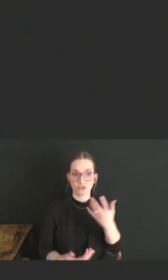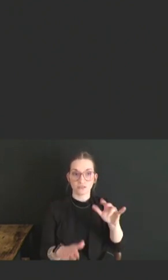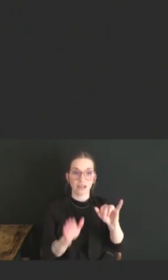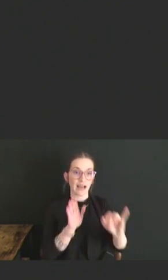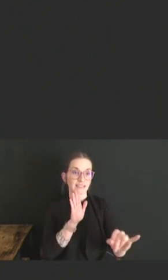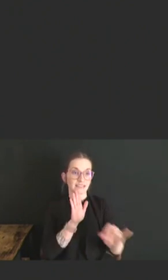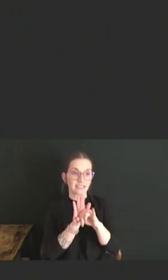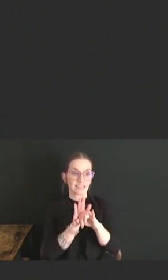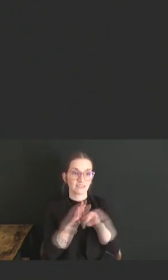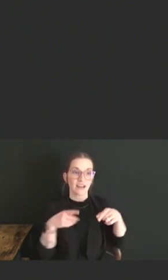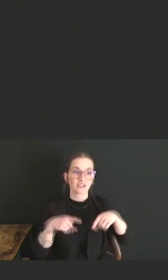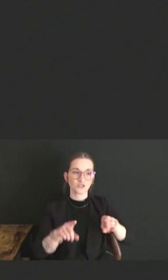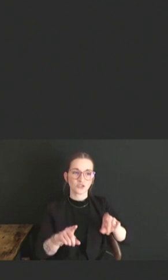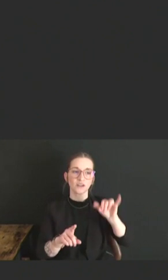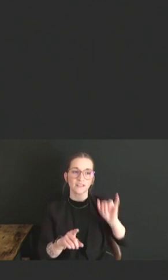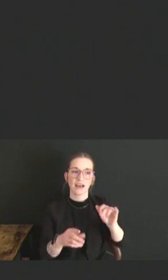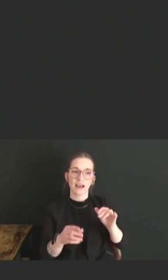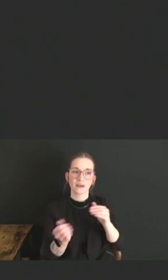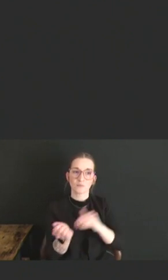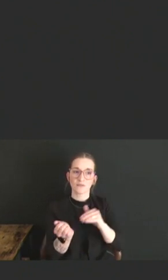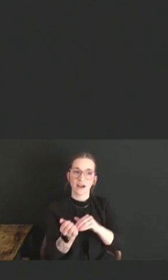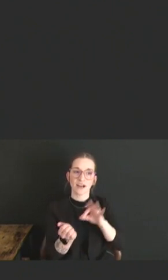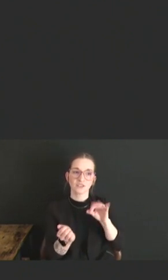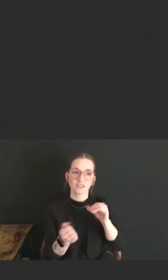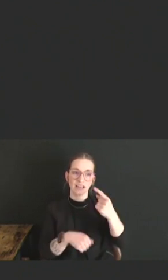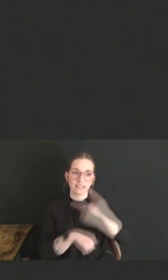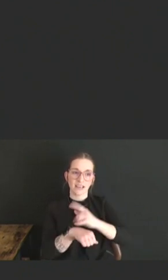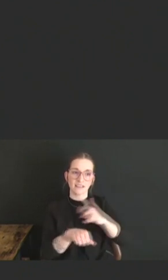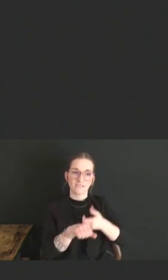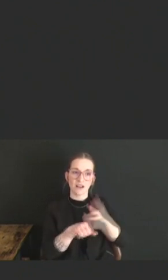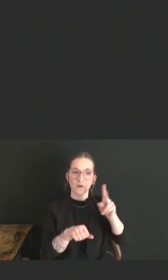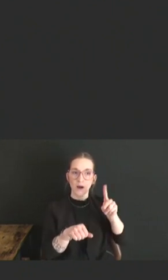provider, 90-day follow-up assessment who are not considered recovered from their myocarditis